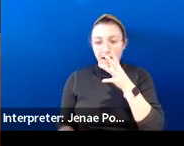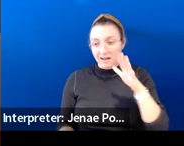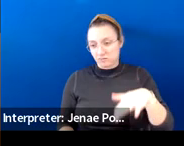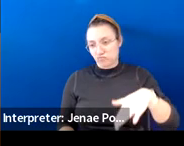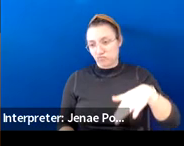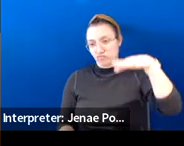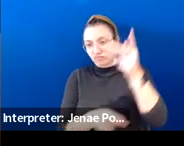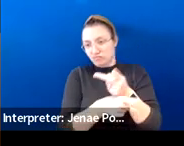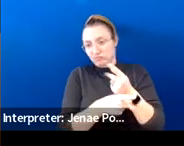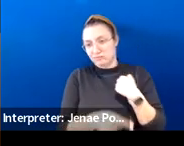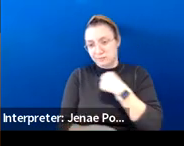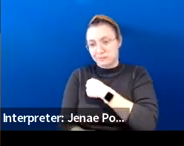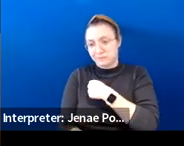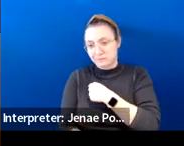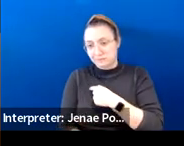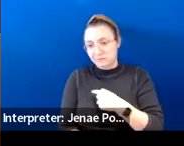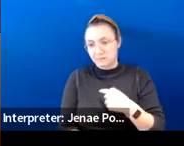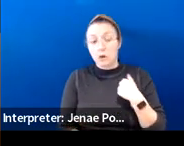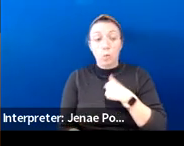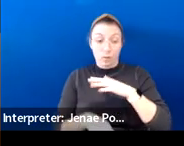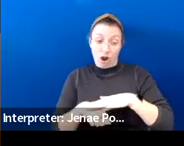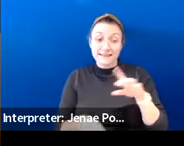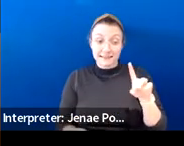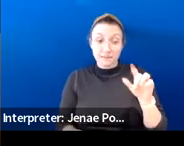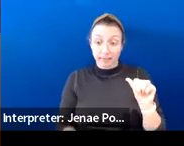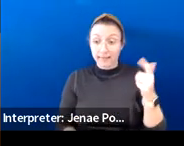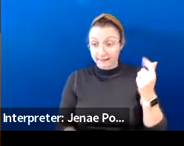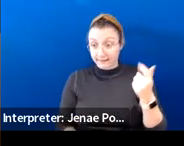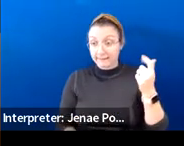us, were on disability, on government welfare assistance